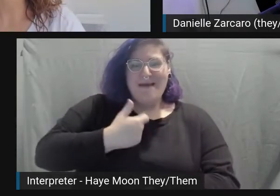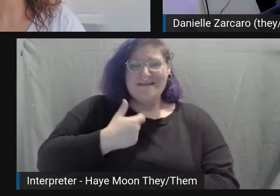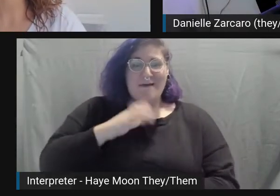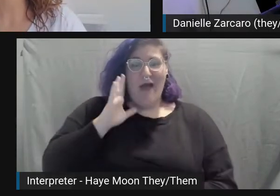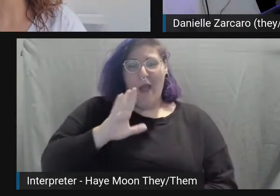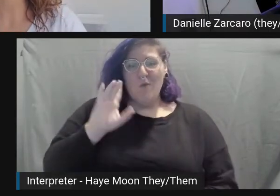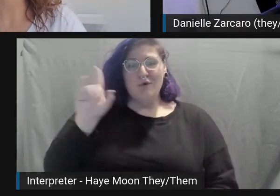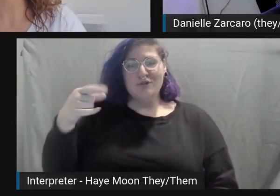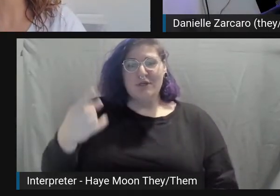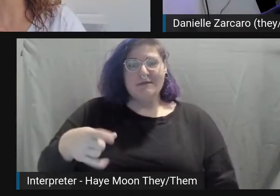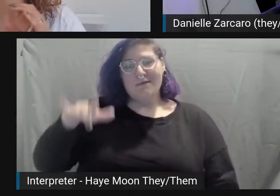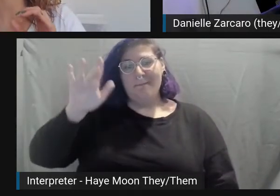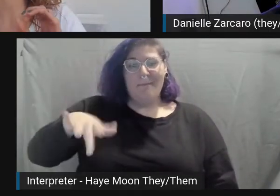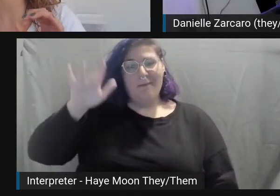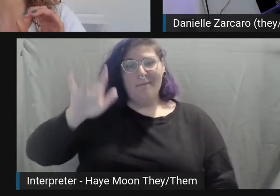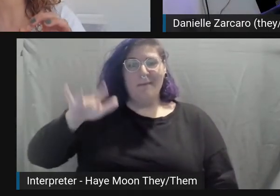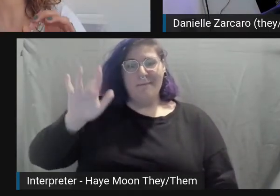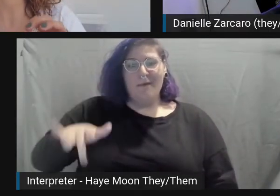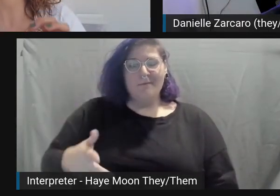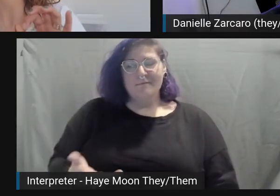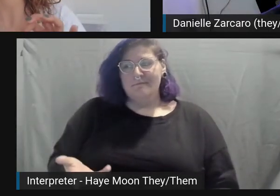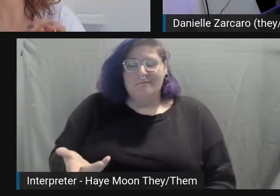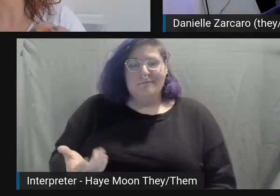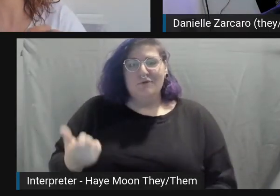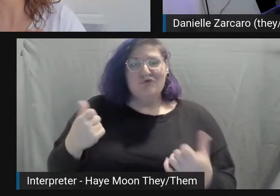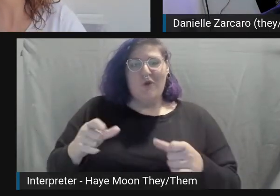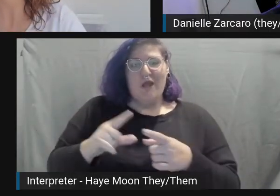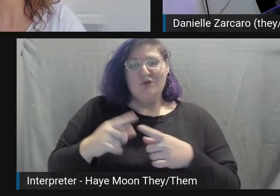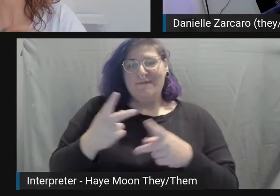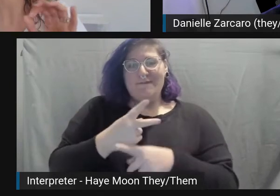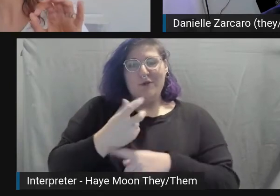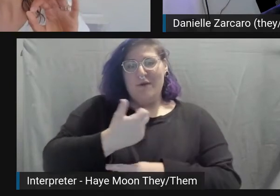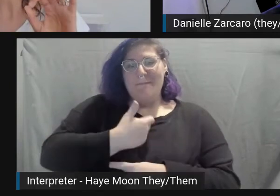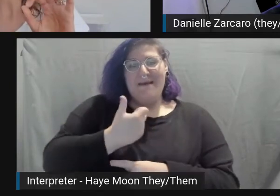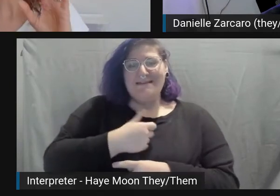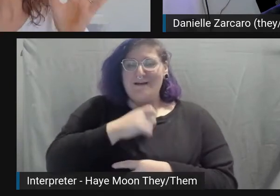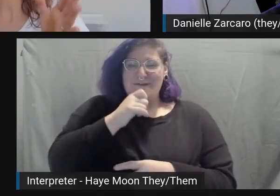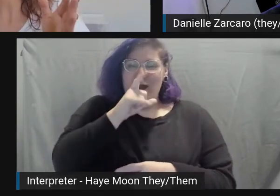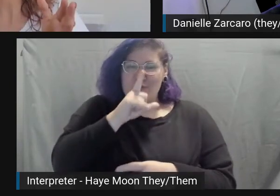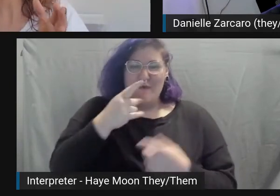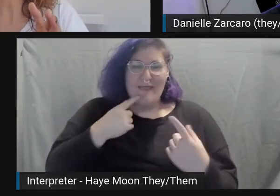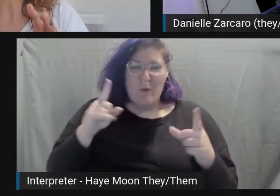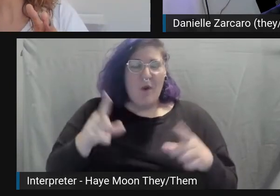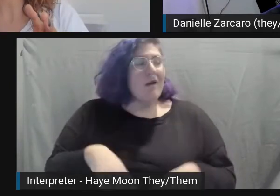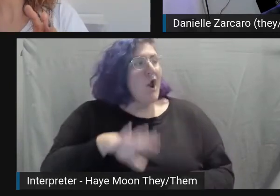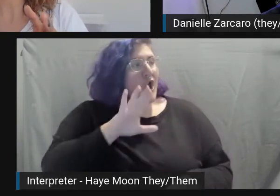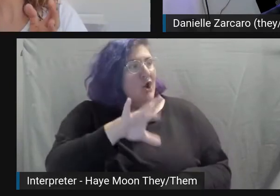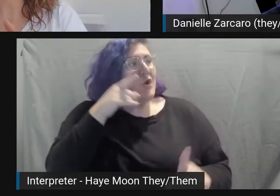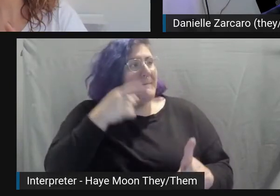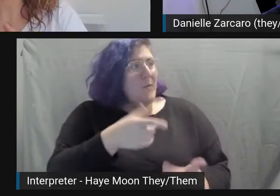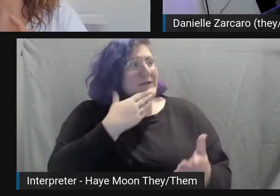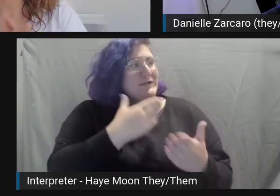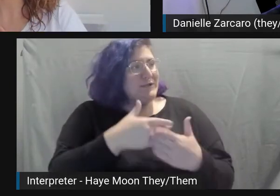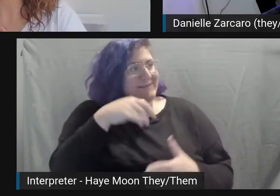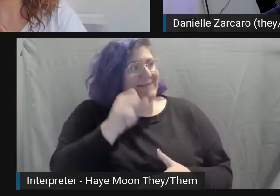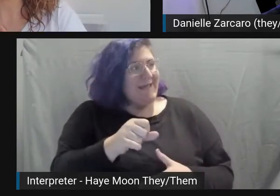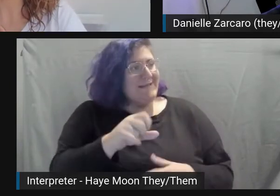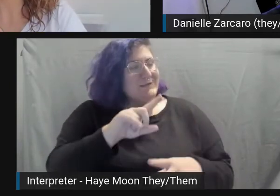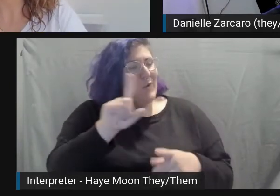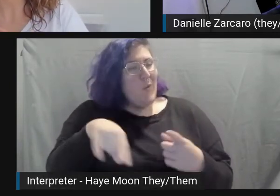Danielle, your point is so, so, so on point because as a startup, you need to focus. Where are we going, and what's the target audience?